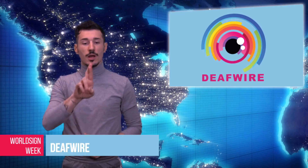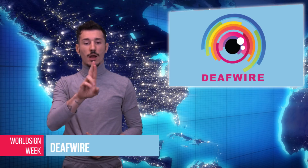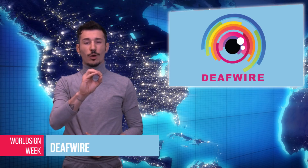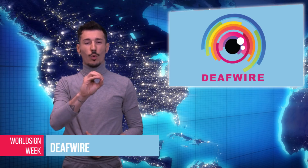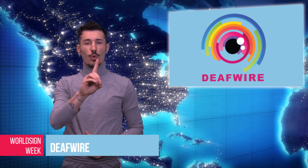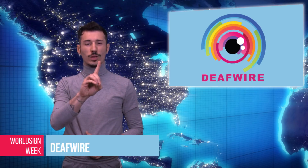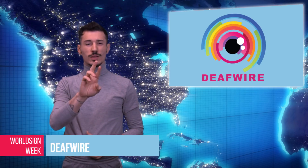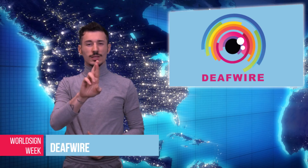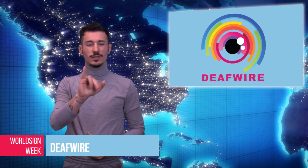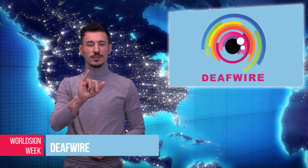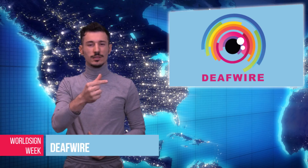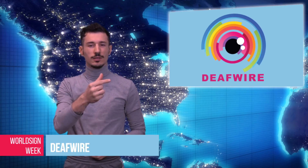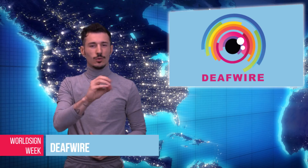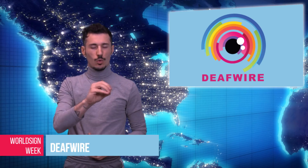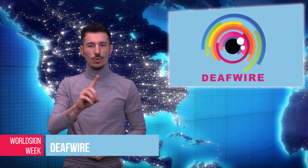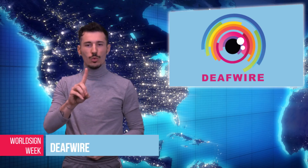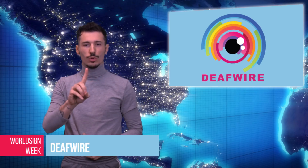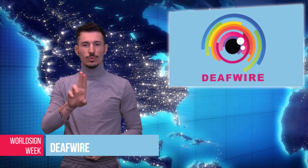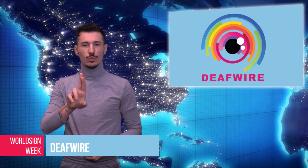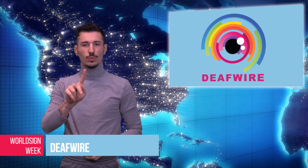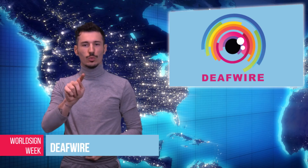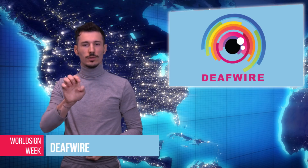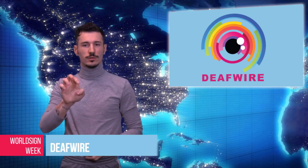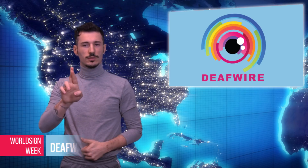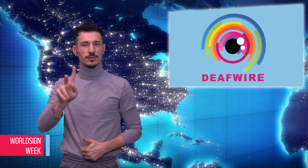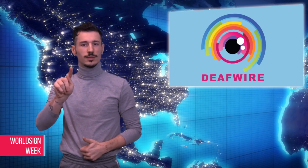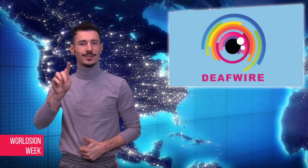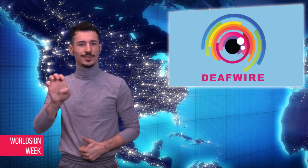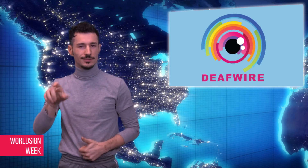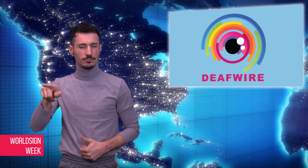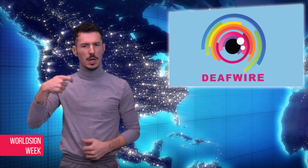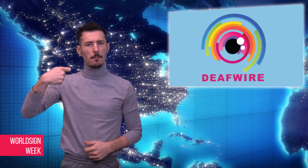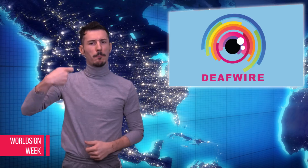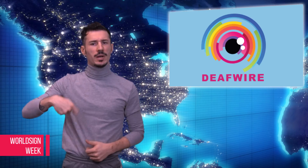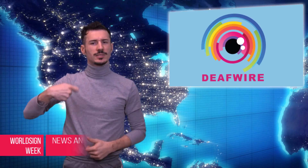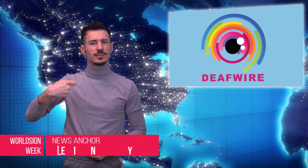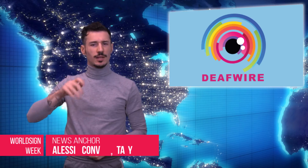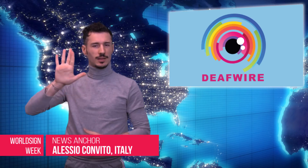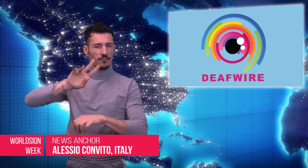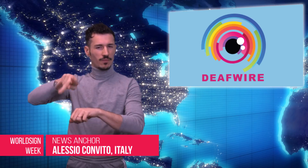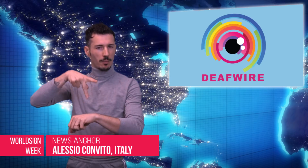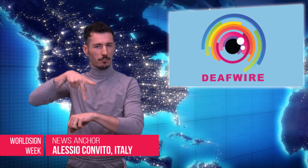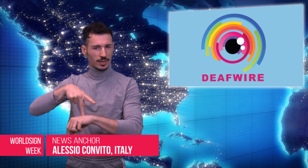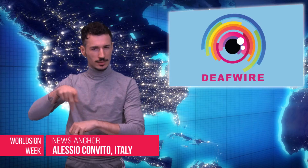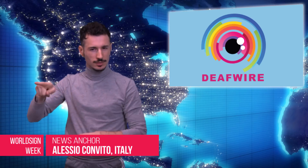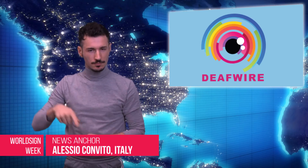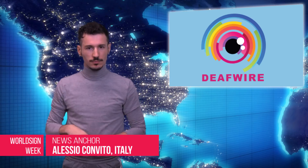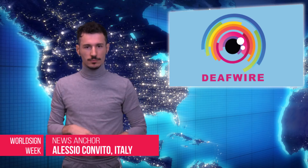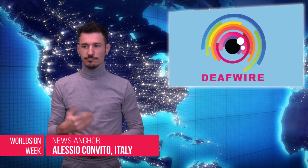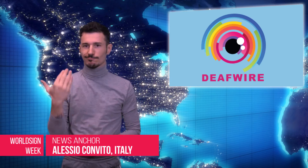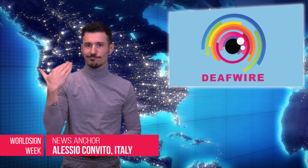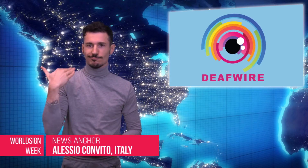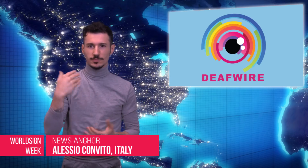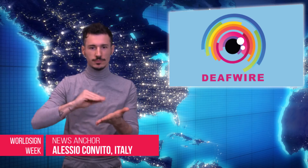Alessio: Rodrigo Duterte, the President of the Philippines,